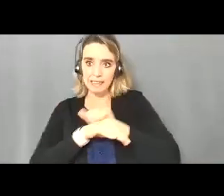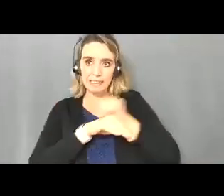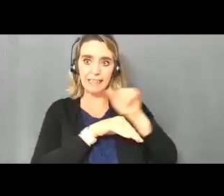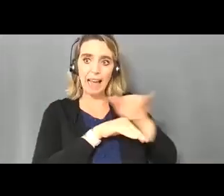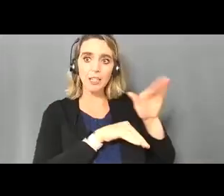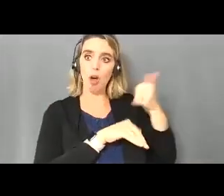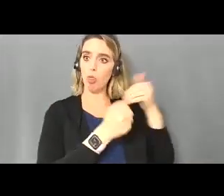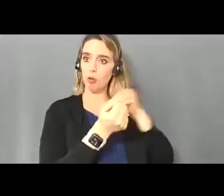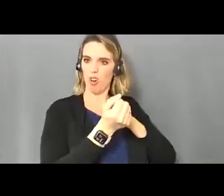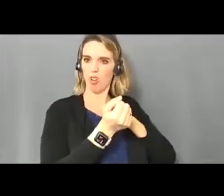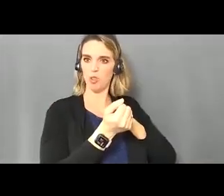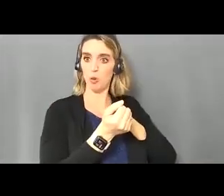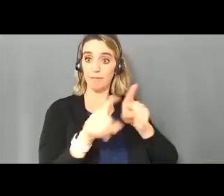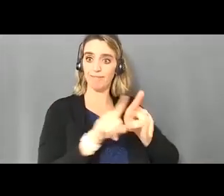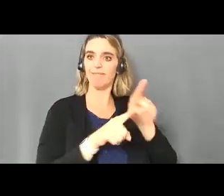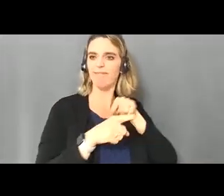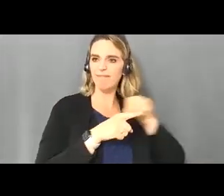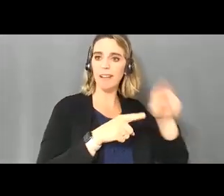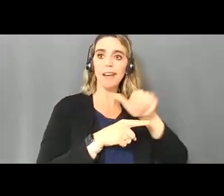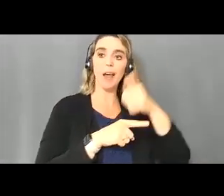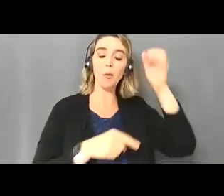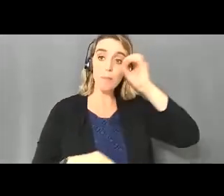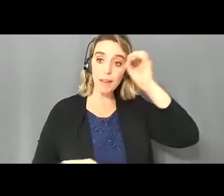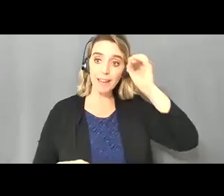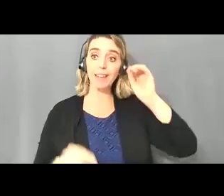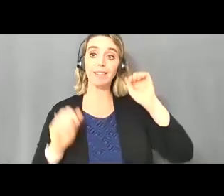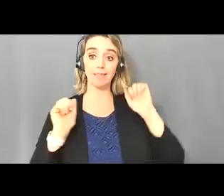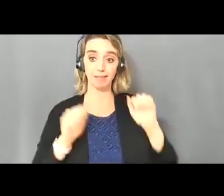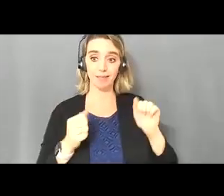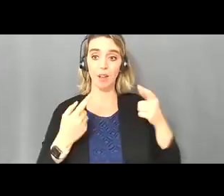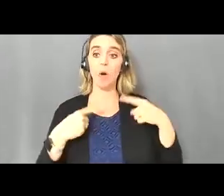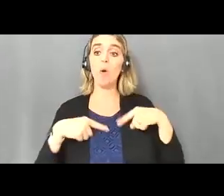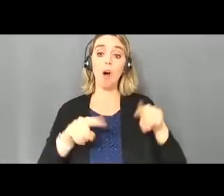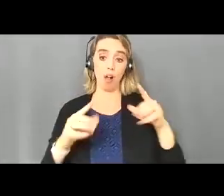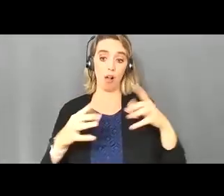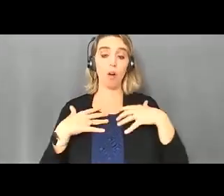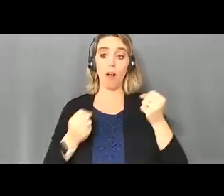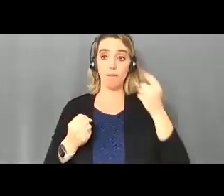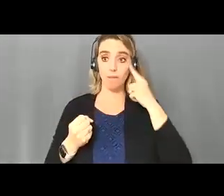to another expert, just to get another opinion, while she was recovering from her surgery.